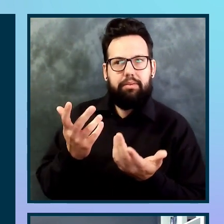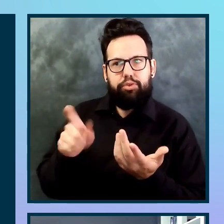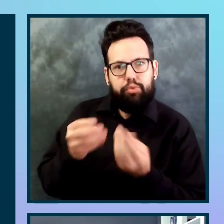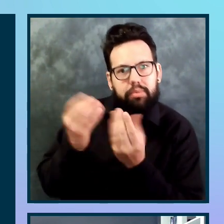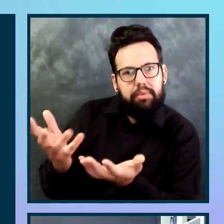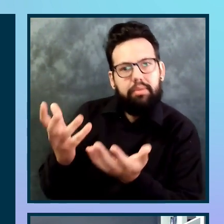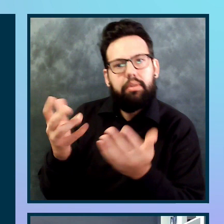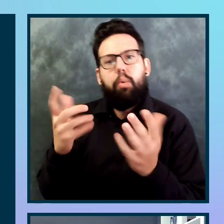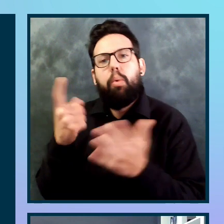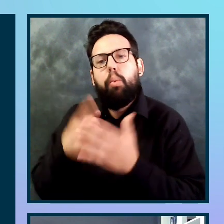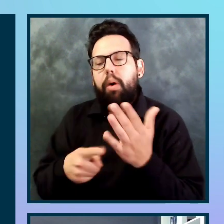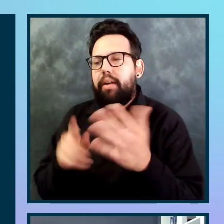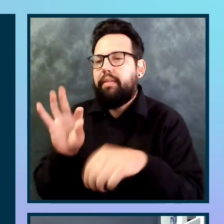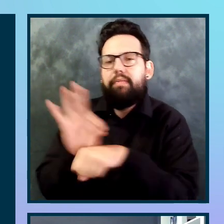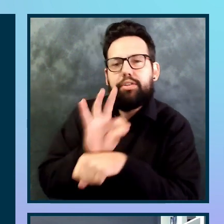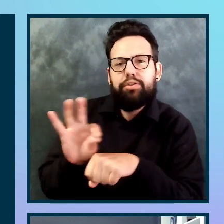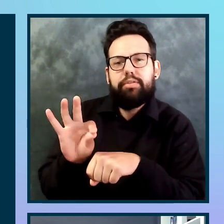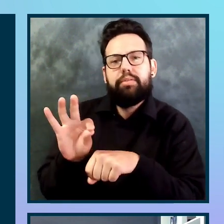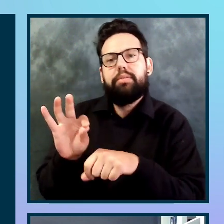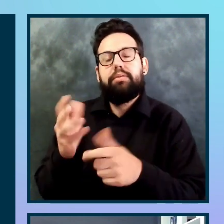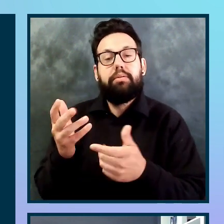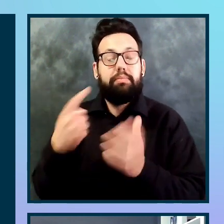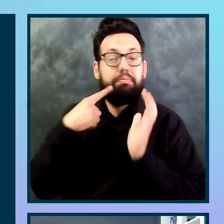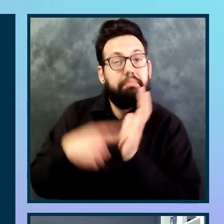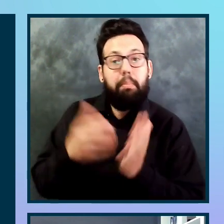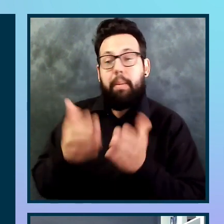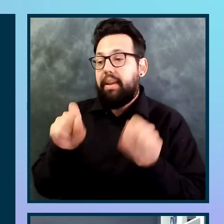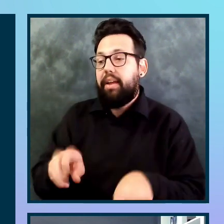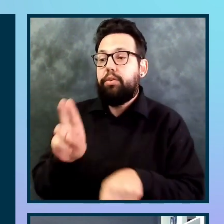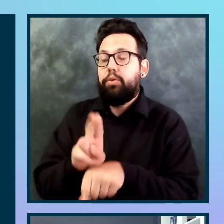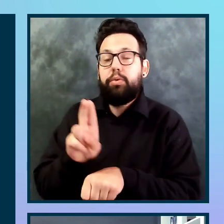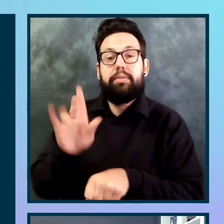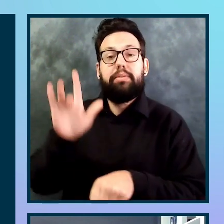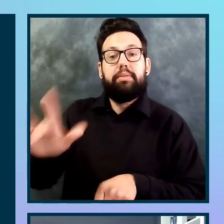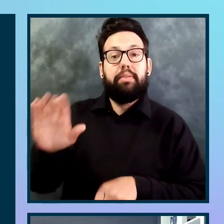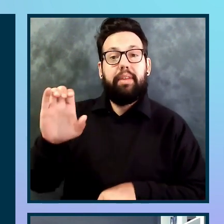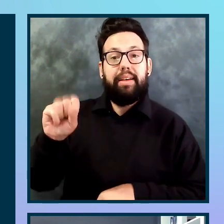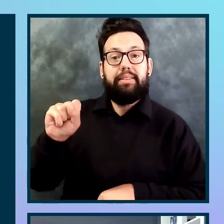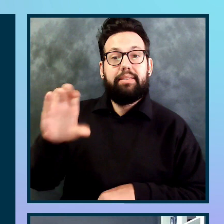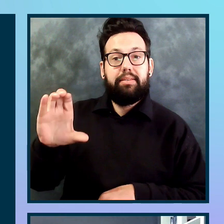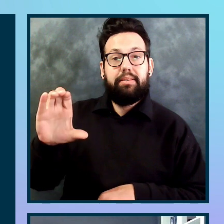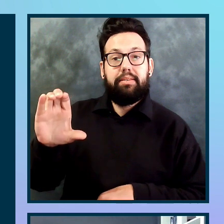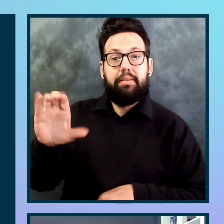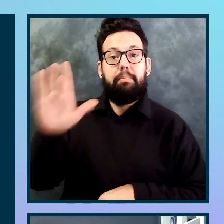So you use typically the Escape button to close it, or you go back to the Clear Form that is there in the screen.